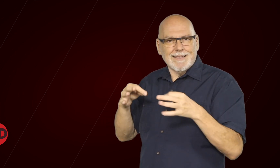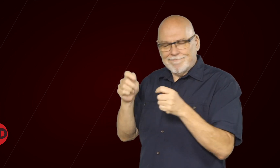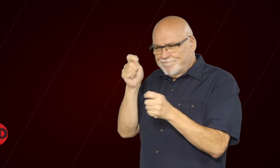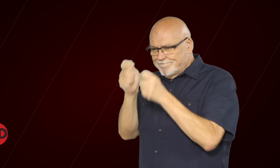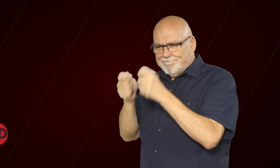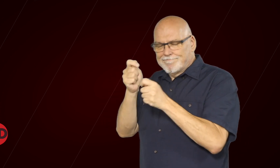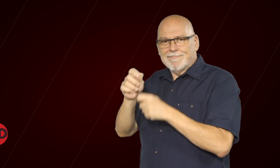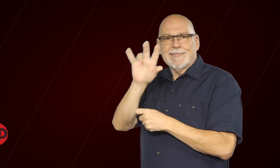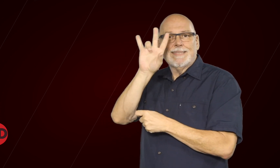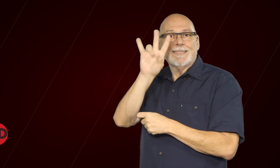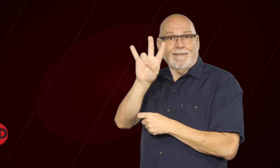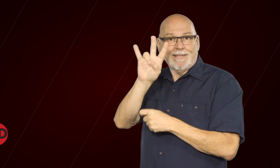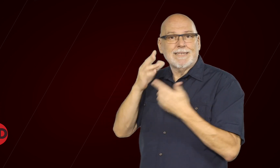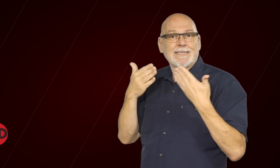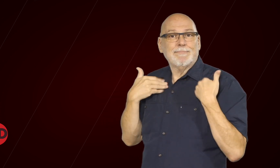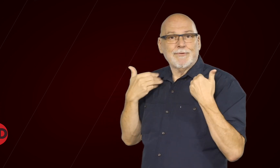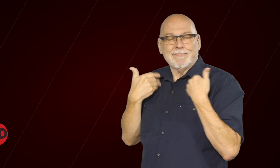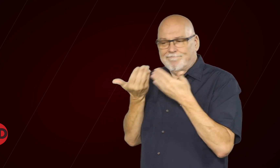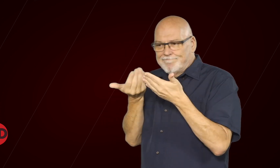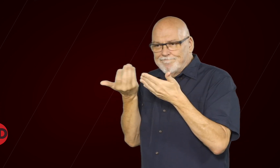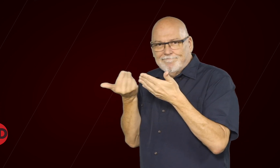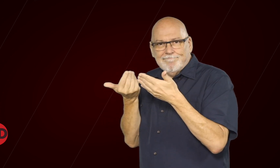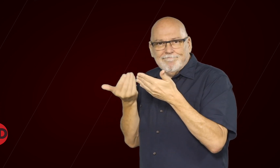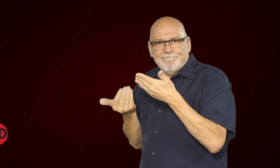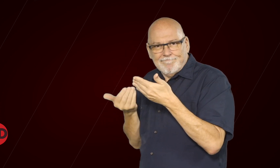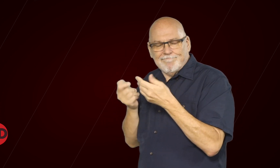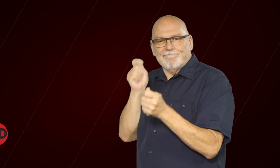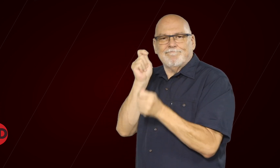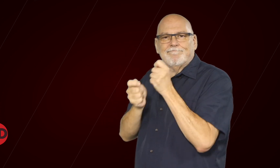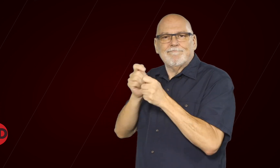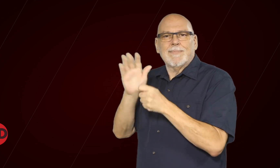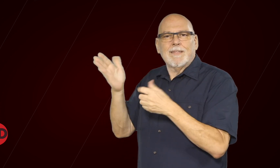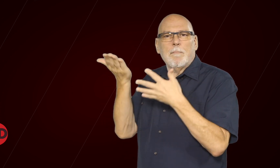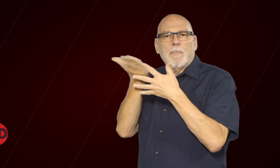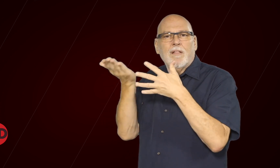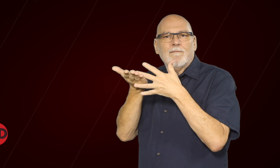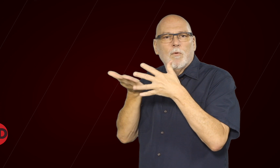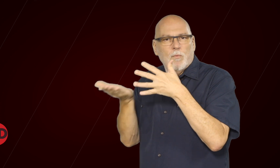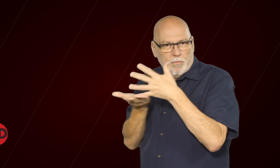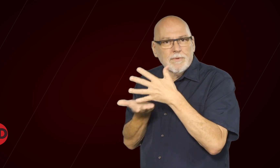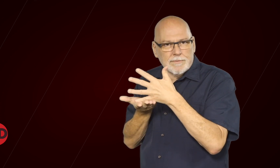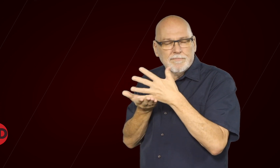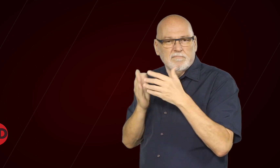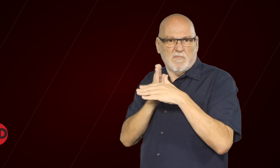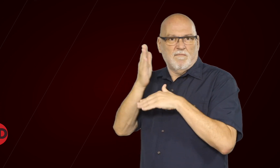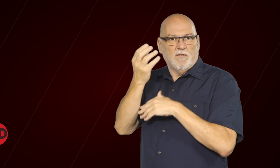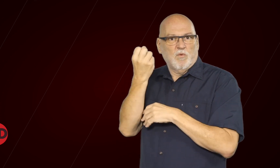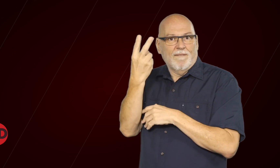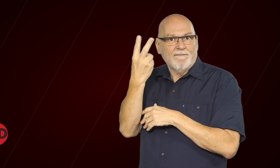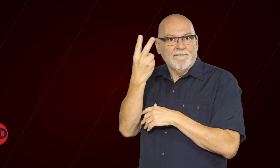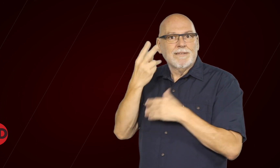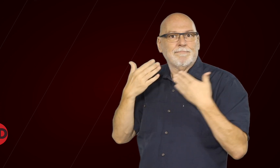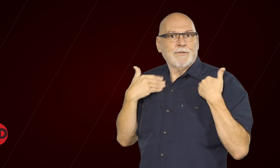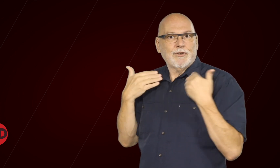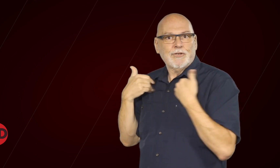changed portfolios for over a dozen ministers with new roles